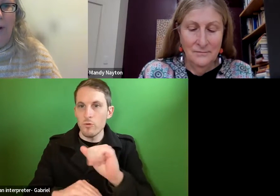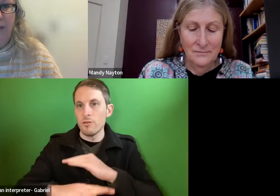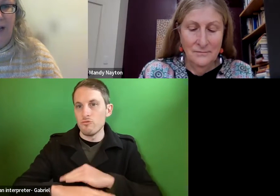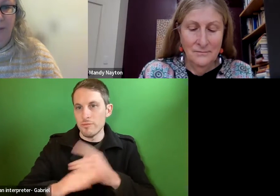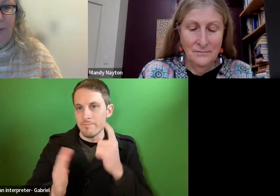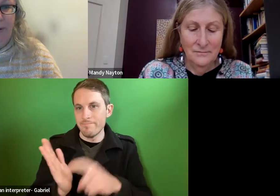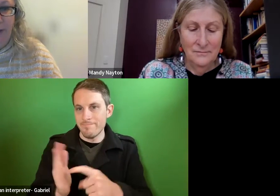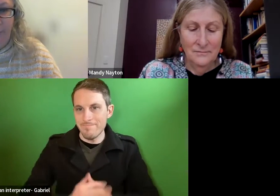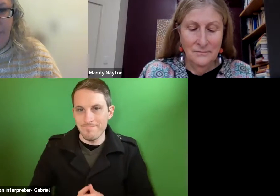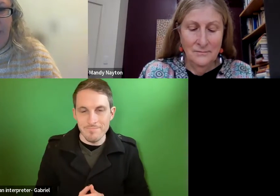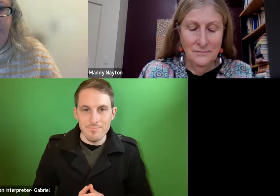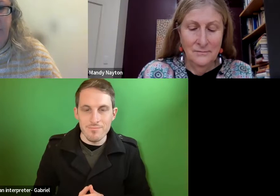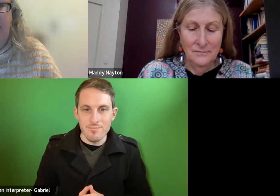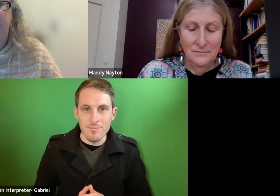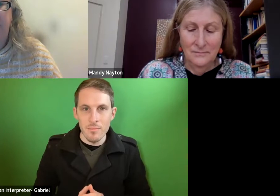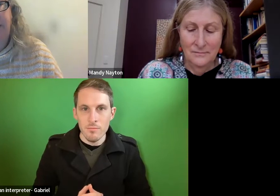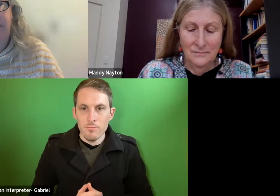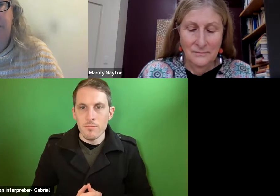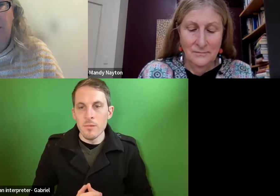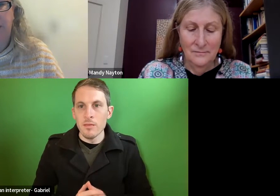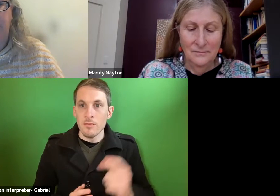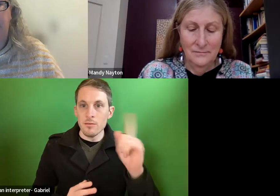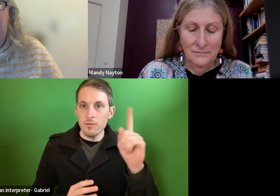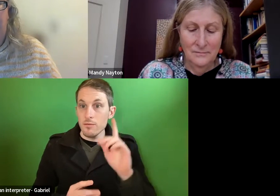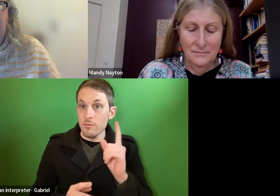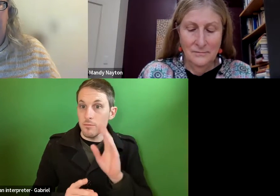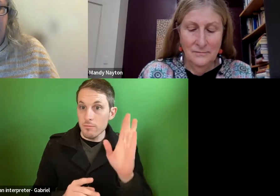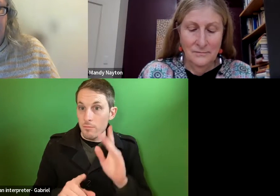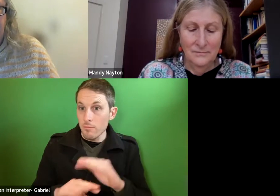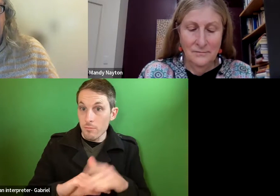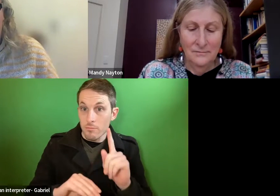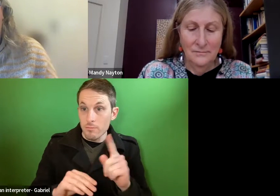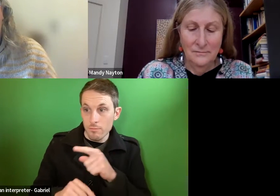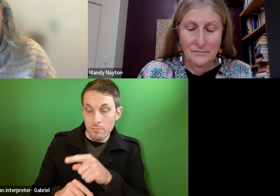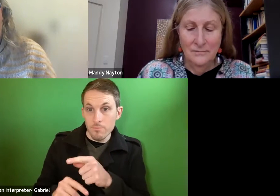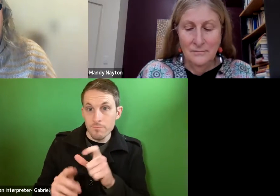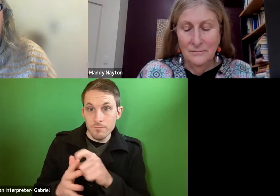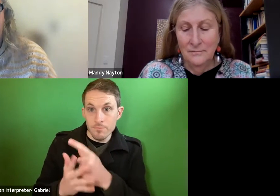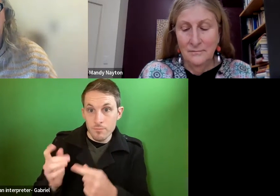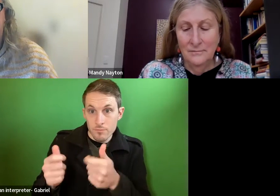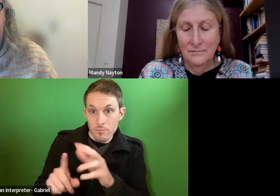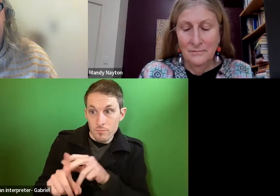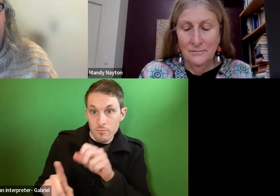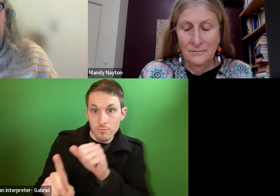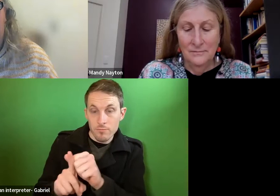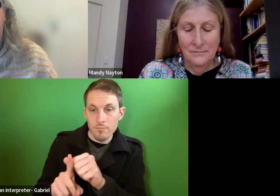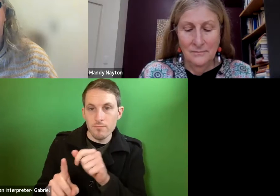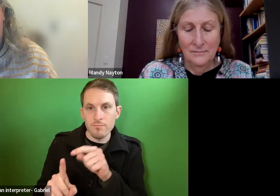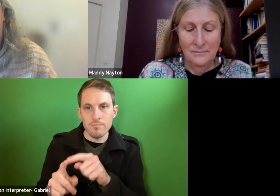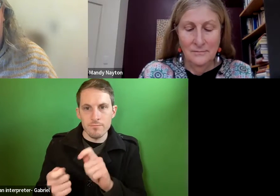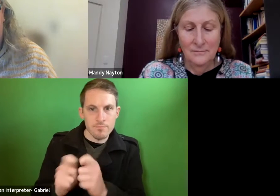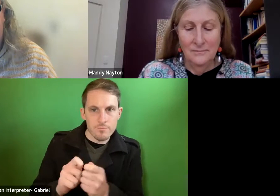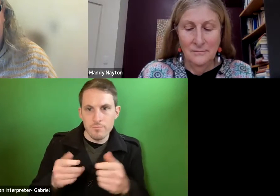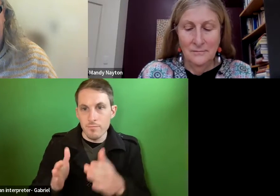today's webinar is Changing Faces of Learning Disability Diagnosis and Response by Mandy Nayton.